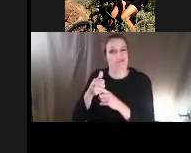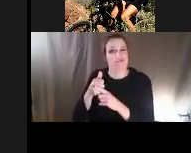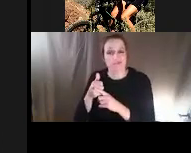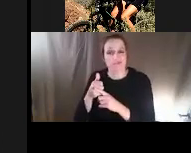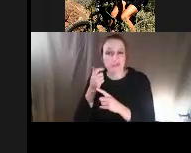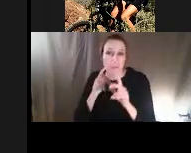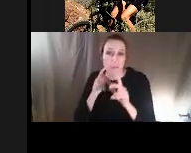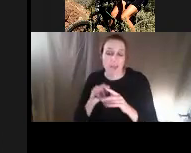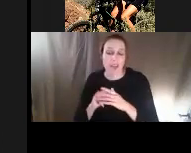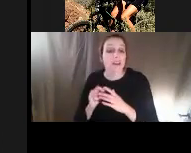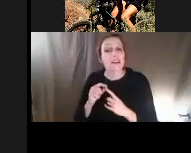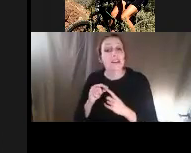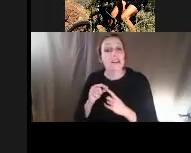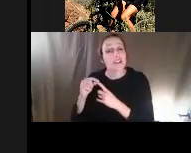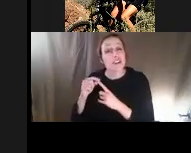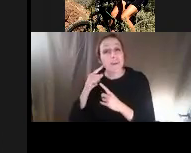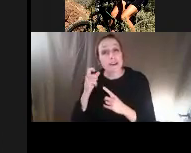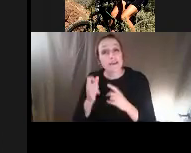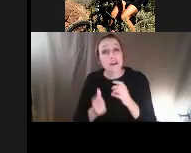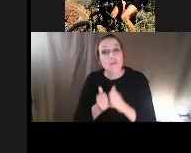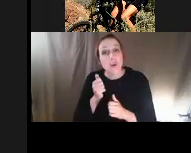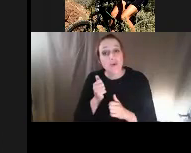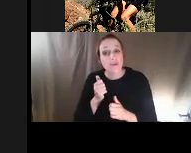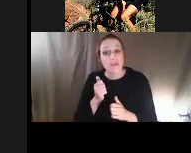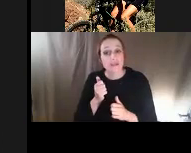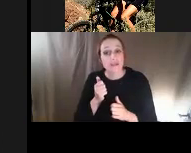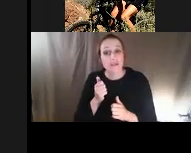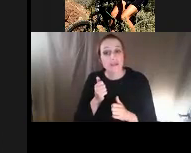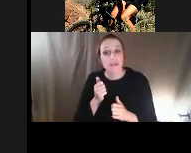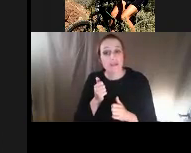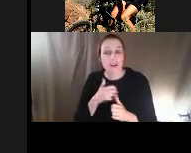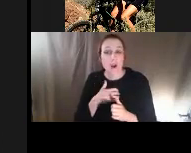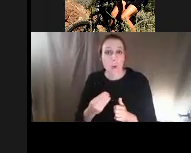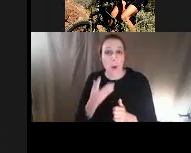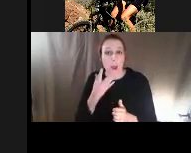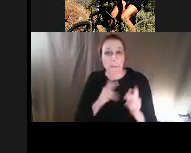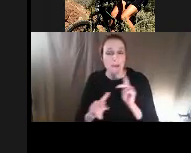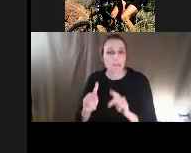think about their race on a daily basis about zero. It's going to ebb and flow depending on where you're